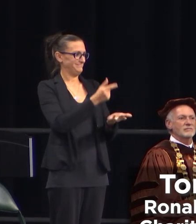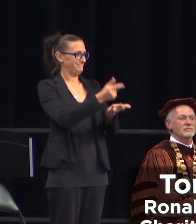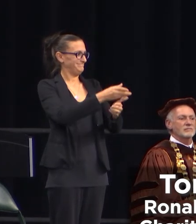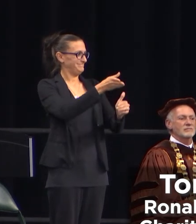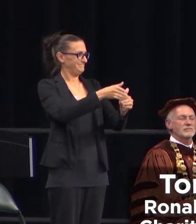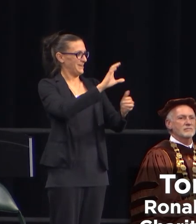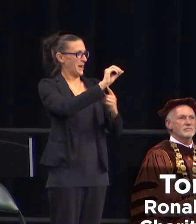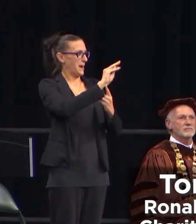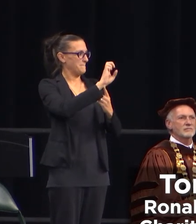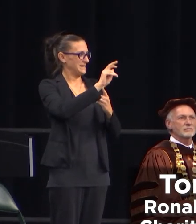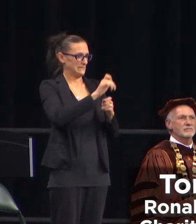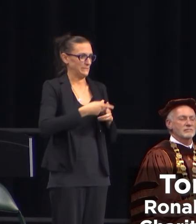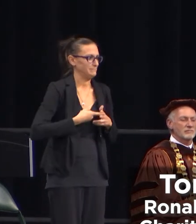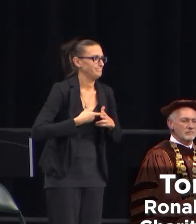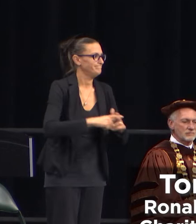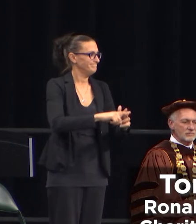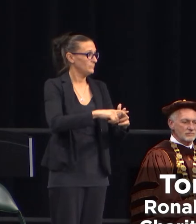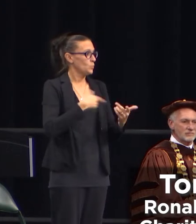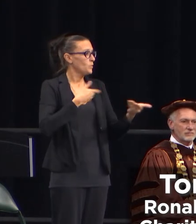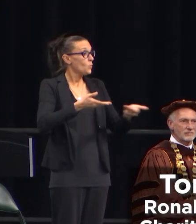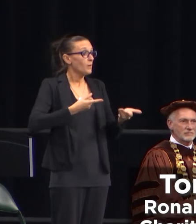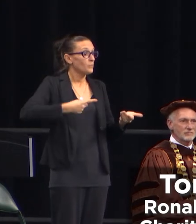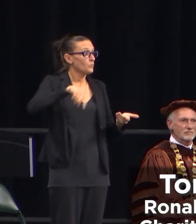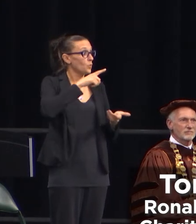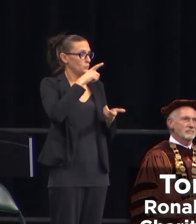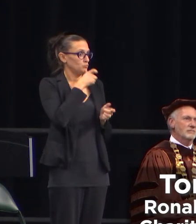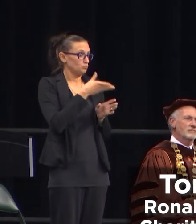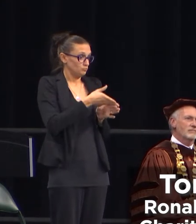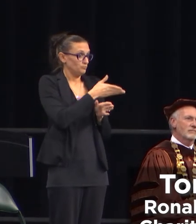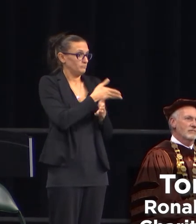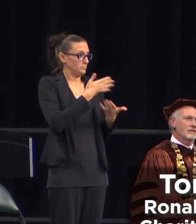We welcome those of you who previously graduated in 2020